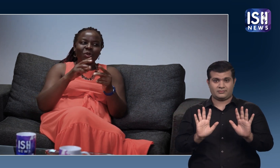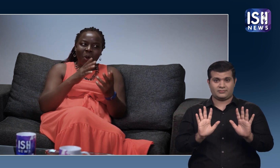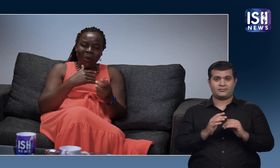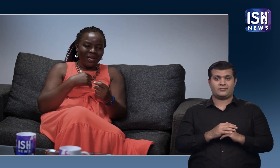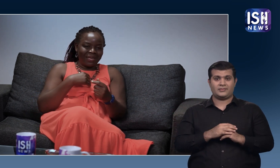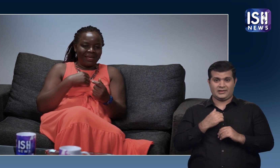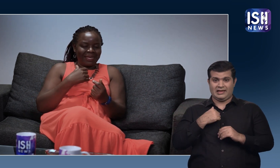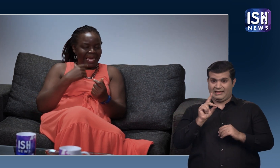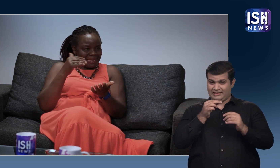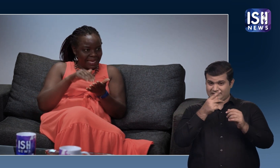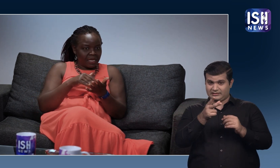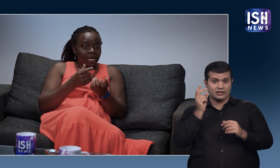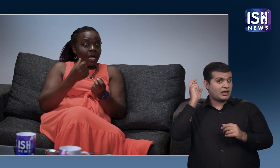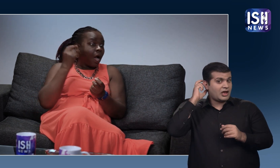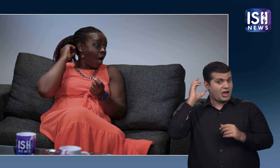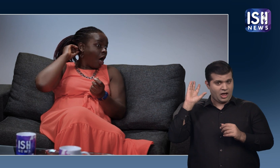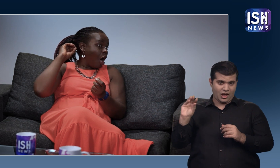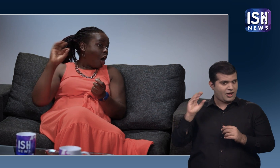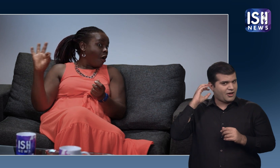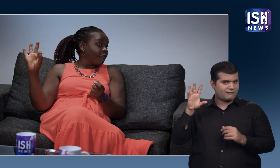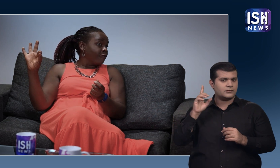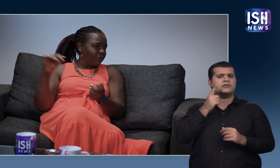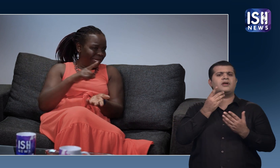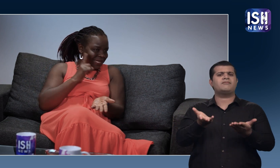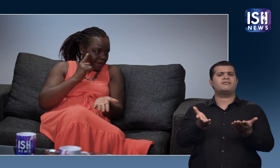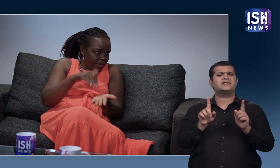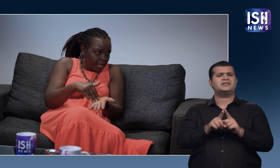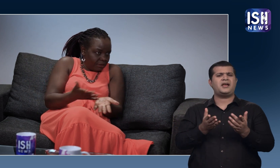So, if you remove the Cochlear Implant, you become Deaf again.